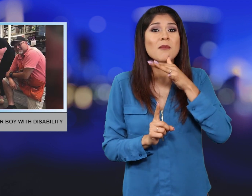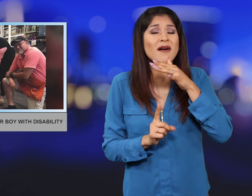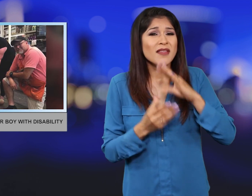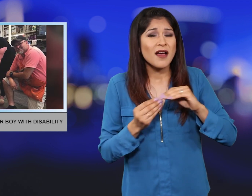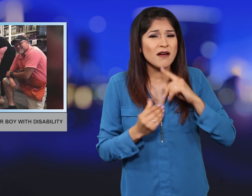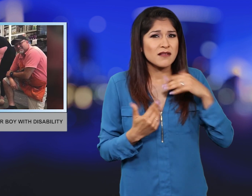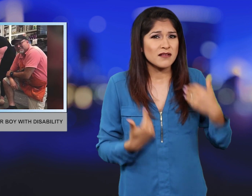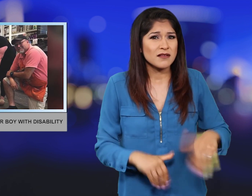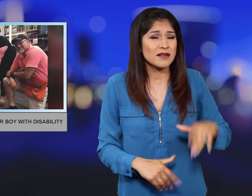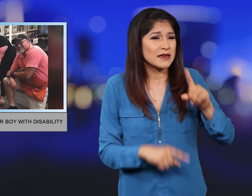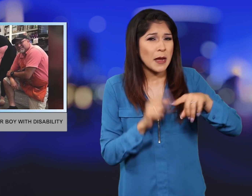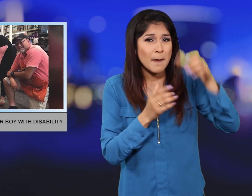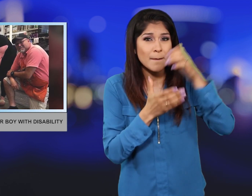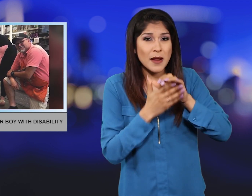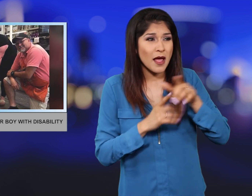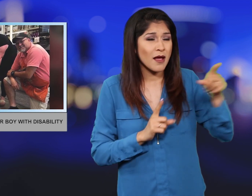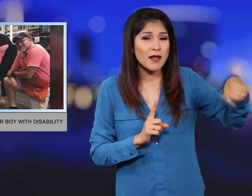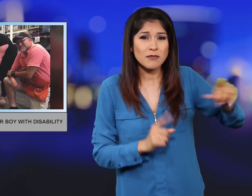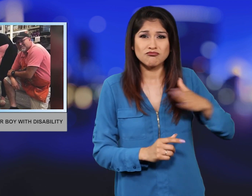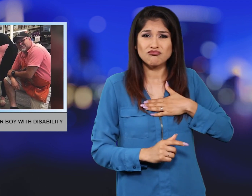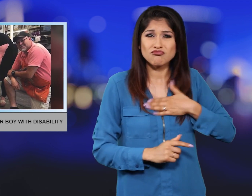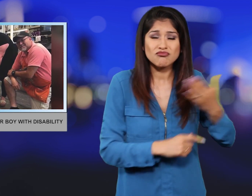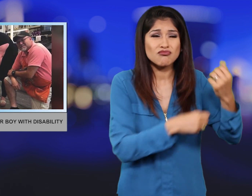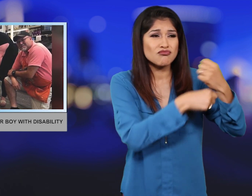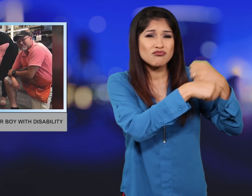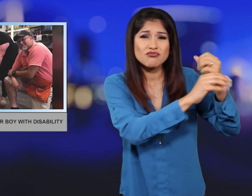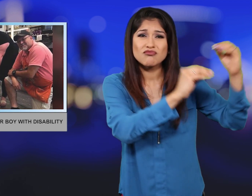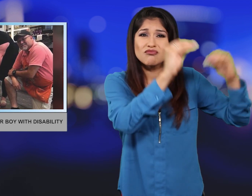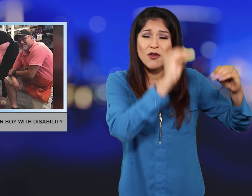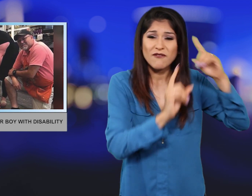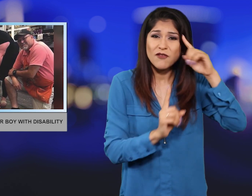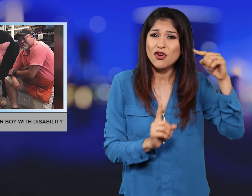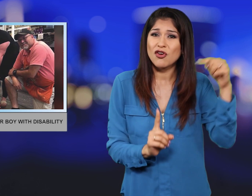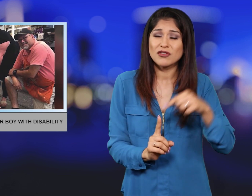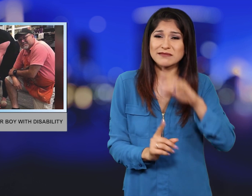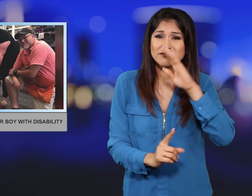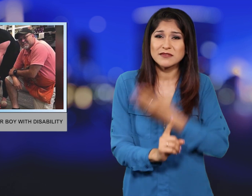Logan's mom say she could not believe they were willing to do that for her son.